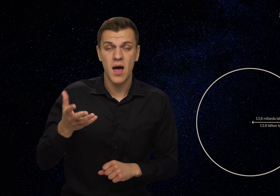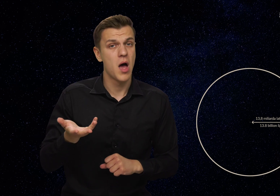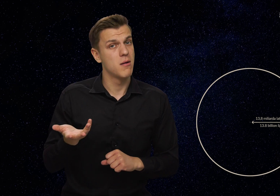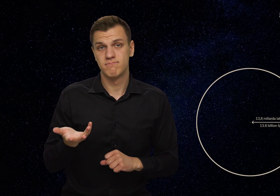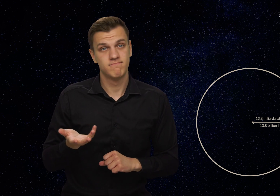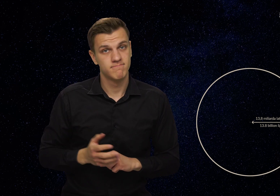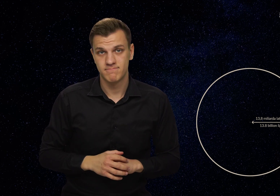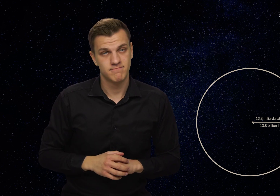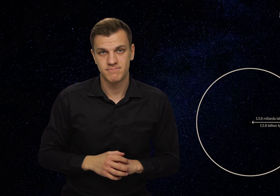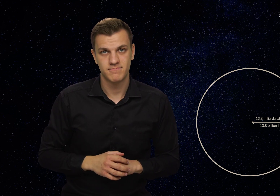No!